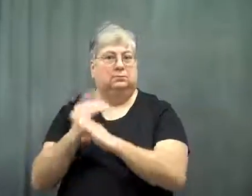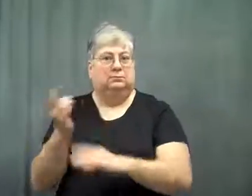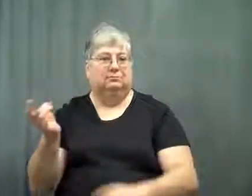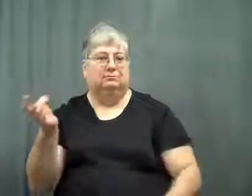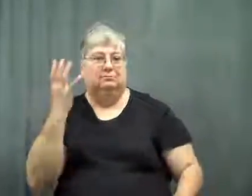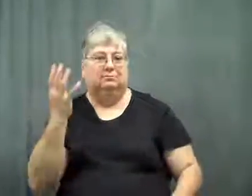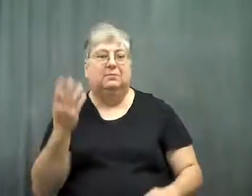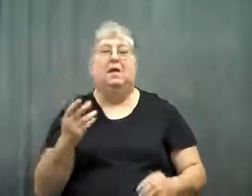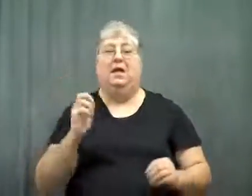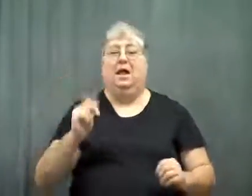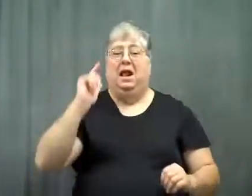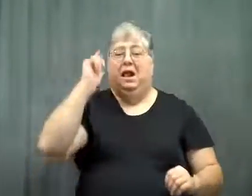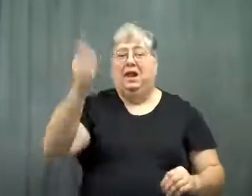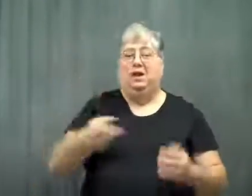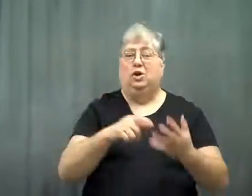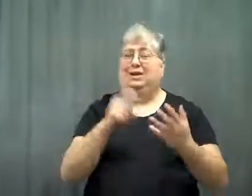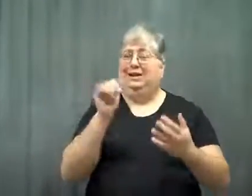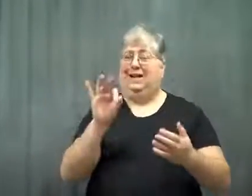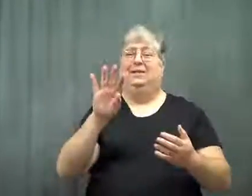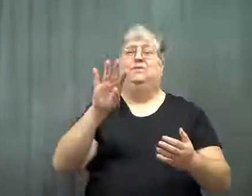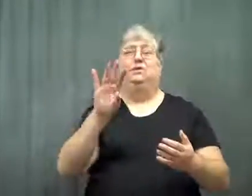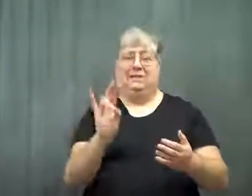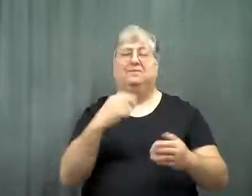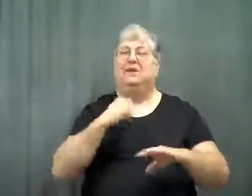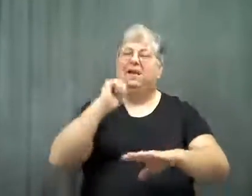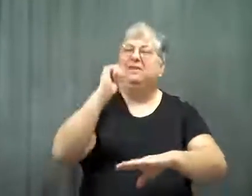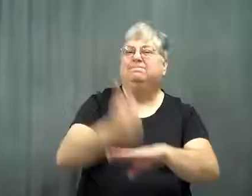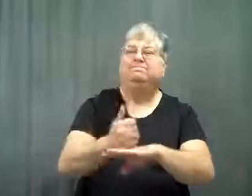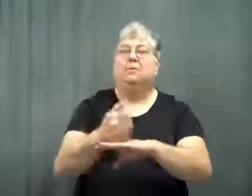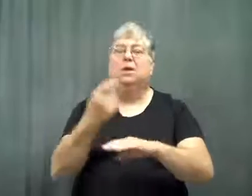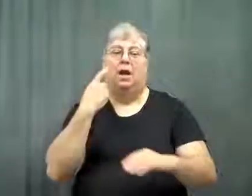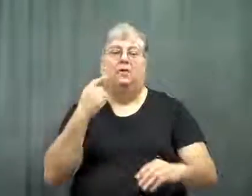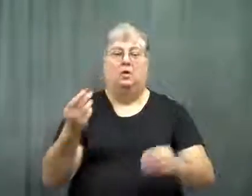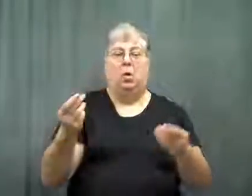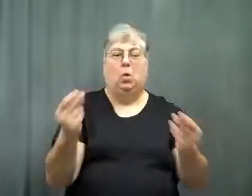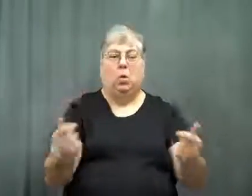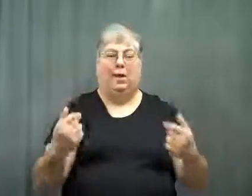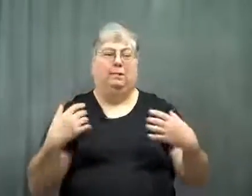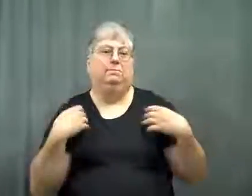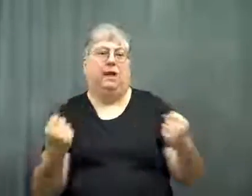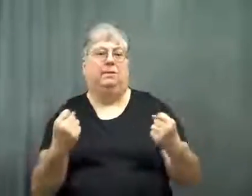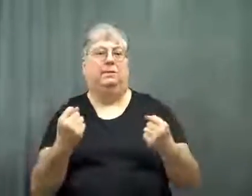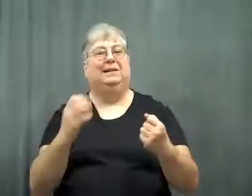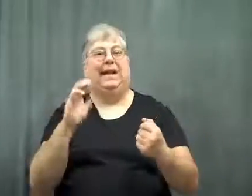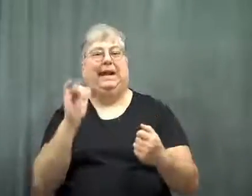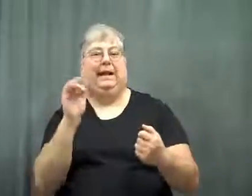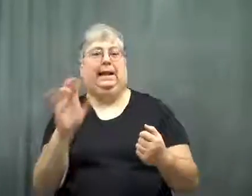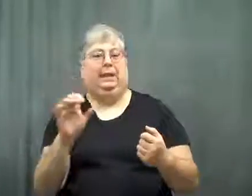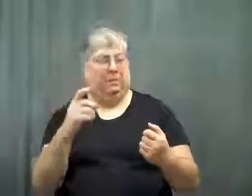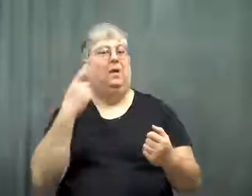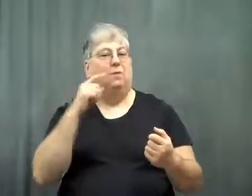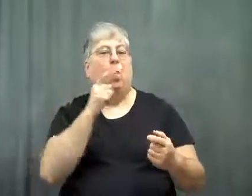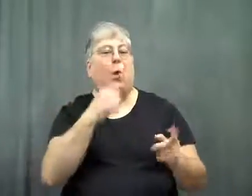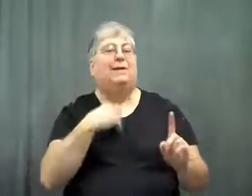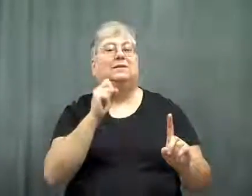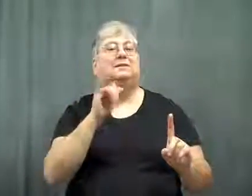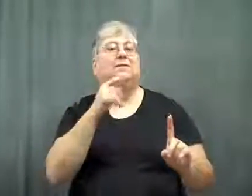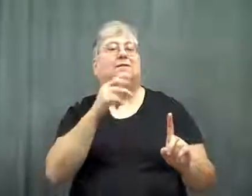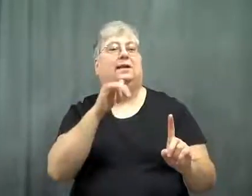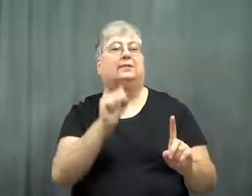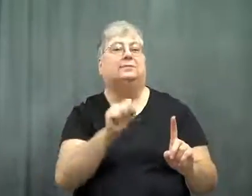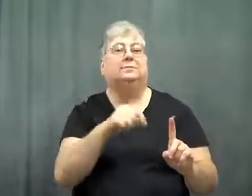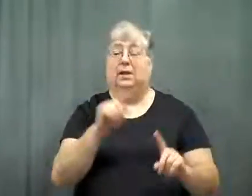In 1947 they had quick wellness clinics for the treatment of syphilis,